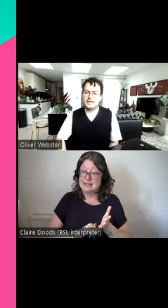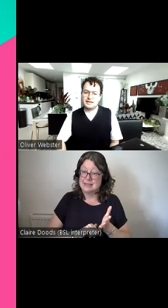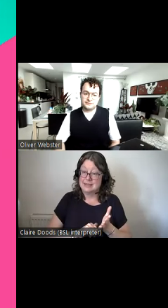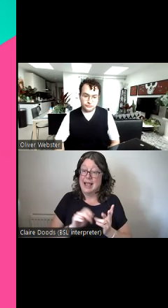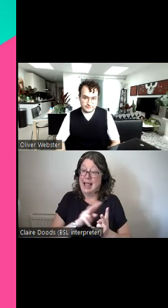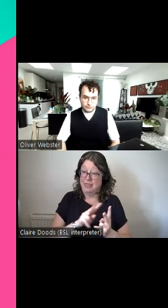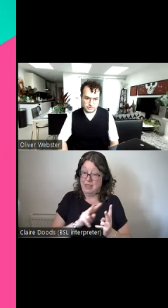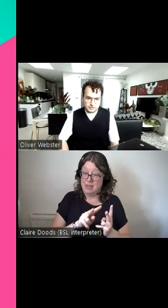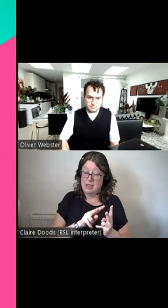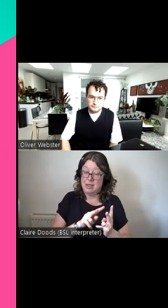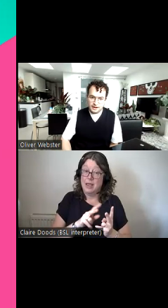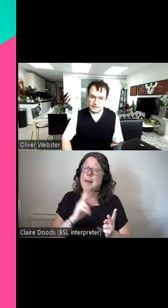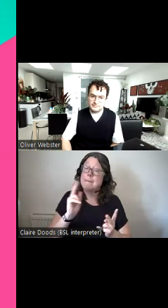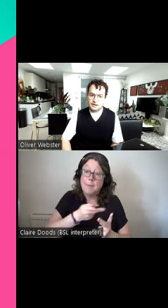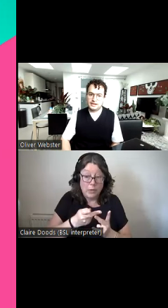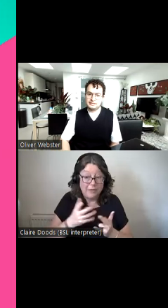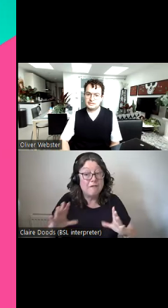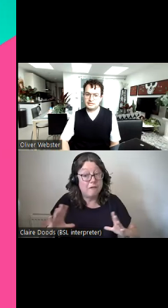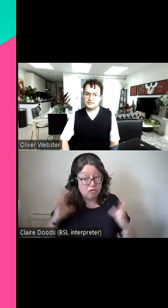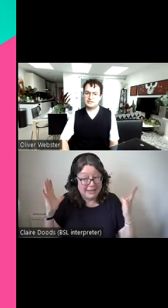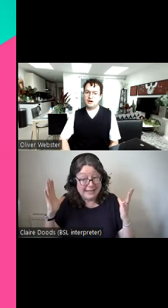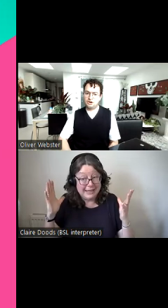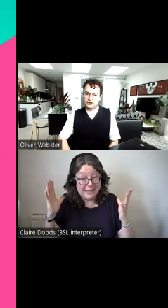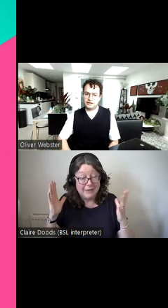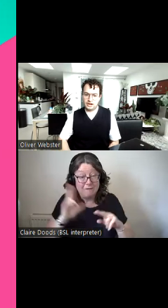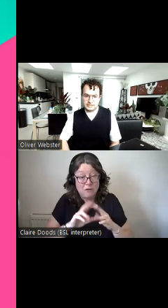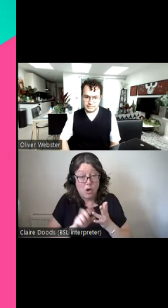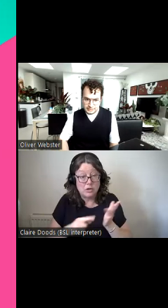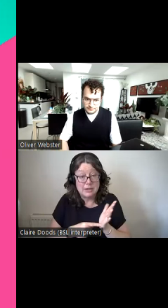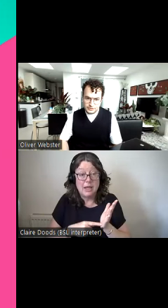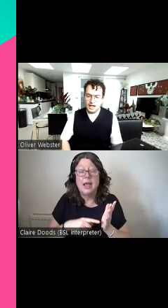That is a free font provided by the RMIB,